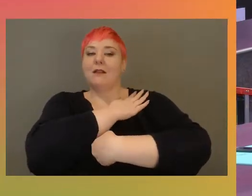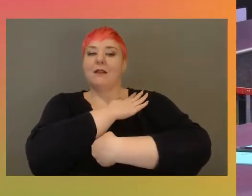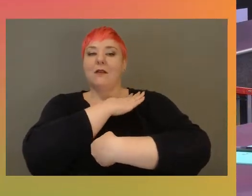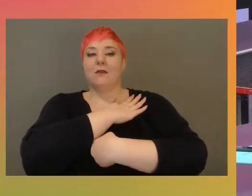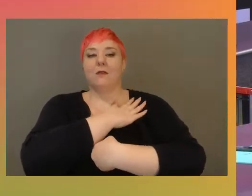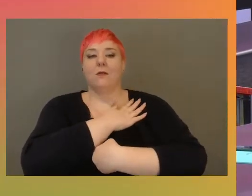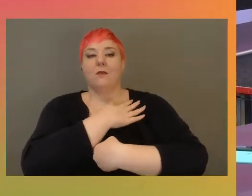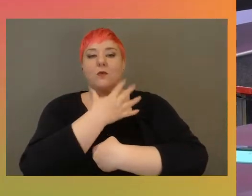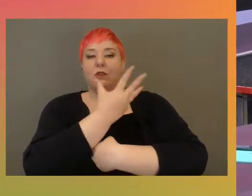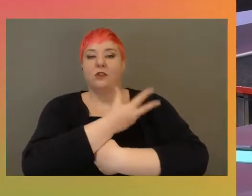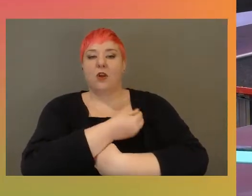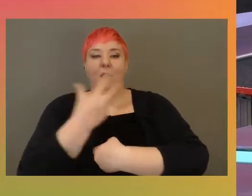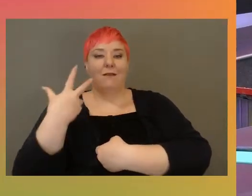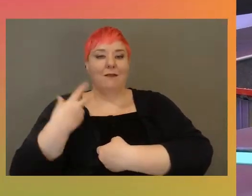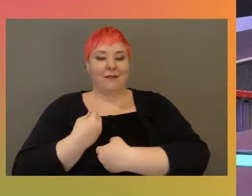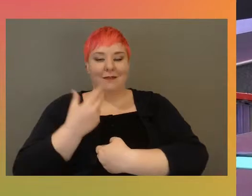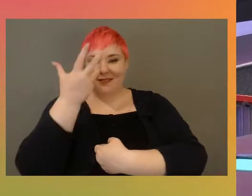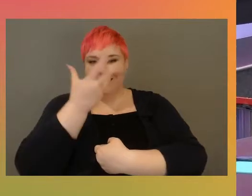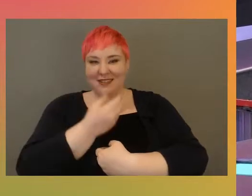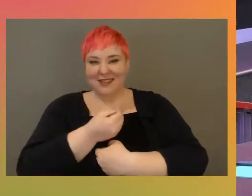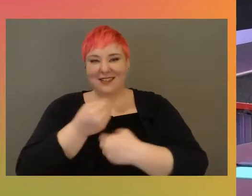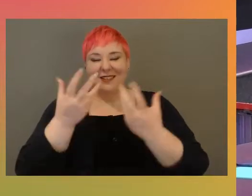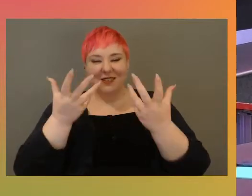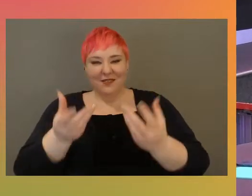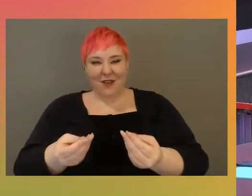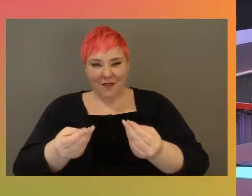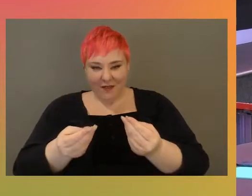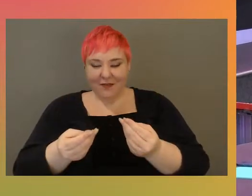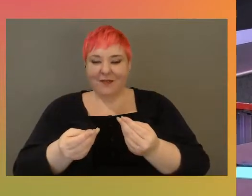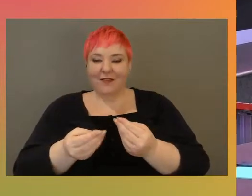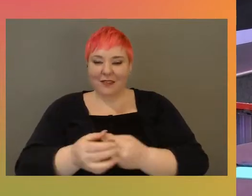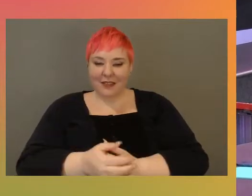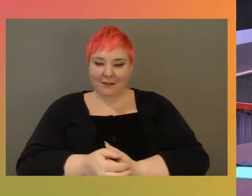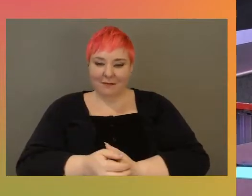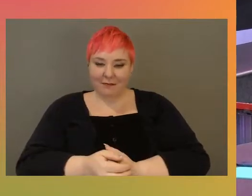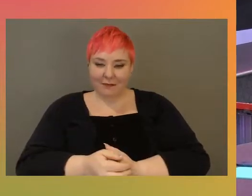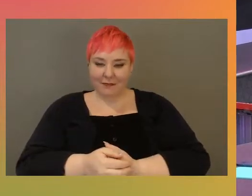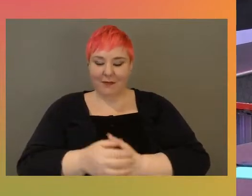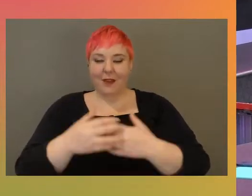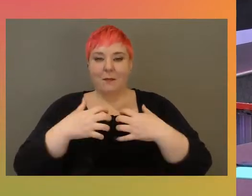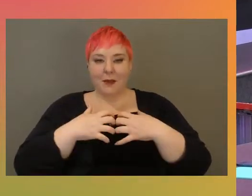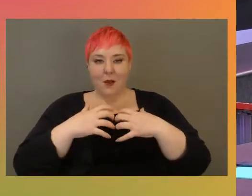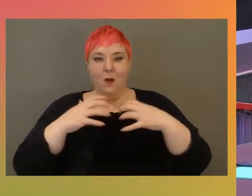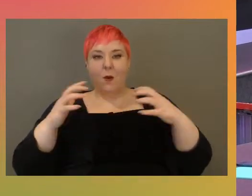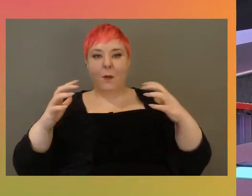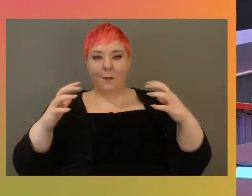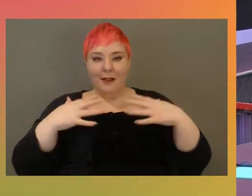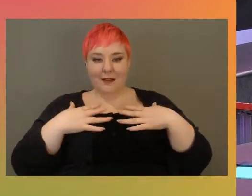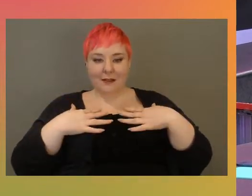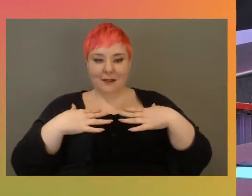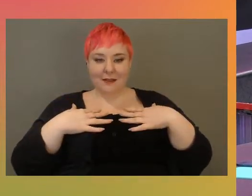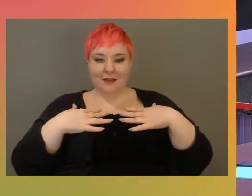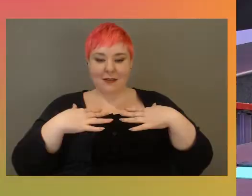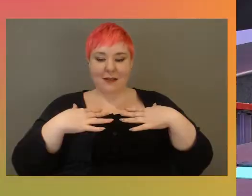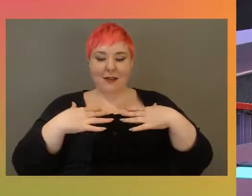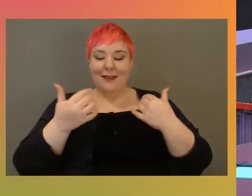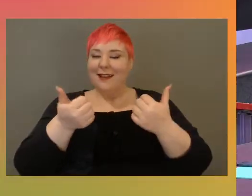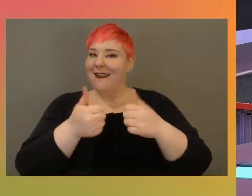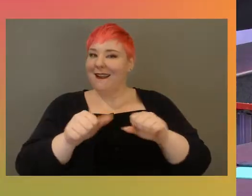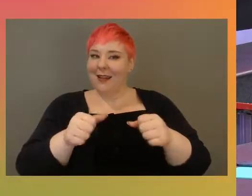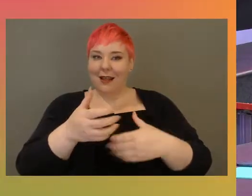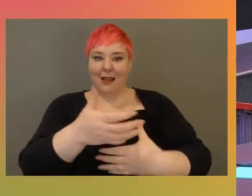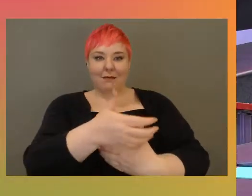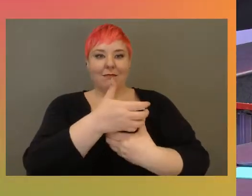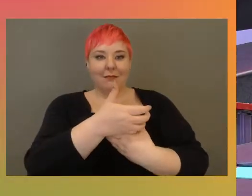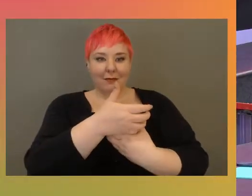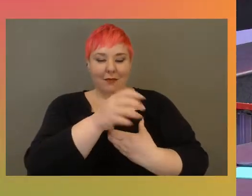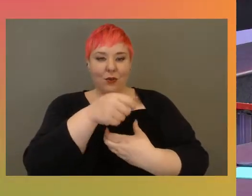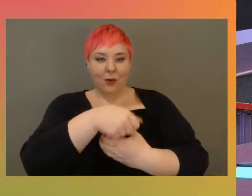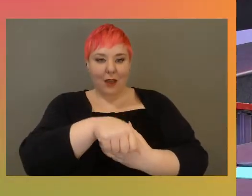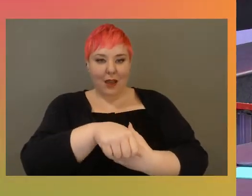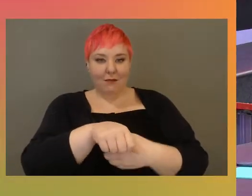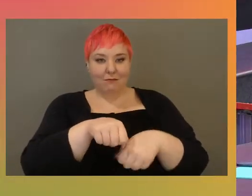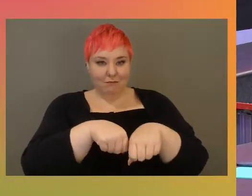HUG UNDERNEATH THE LEG.